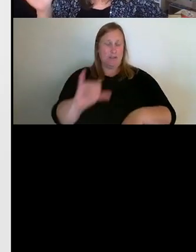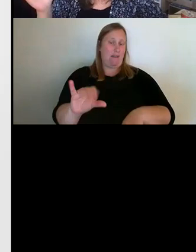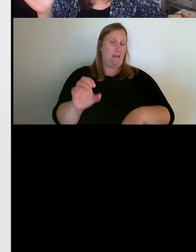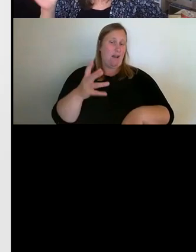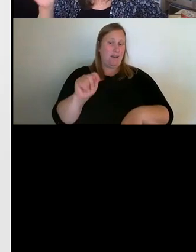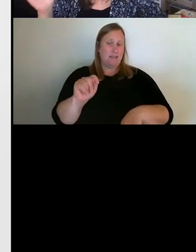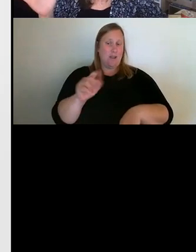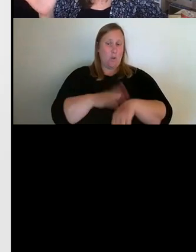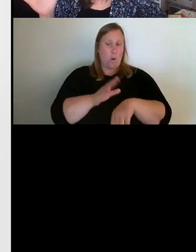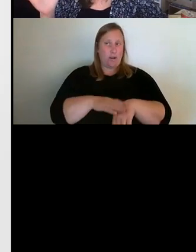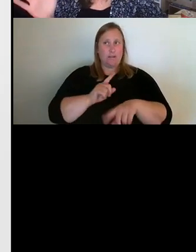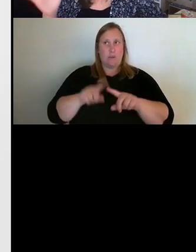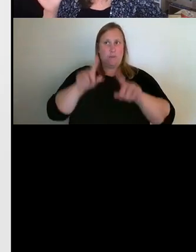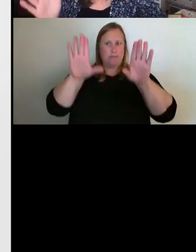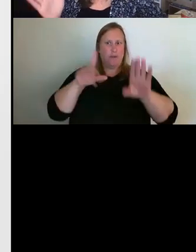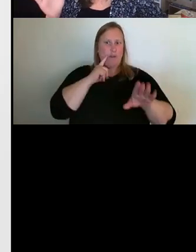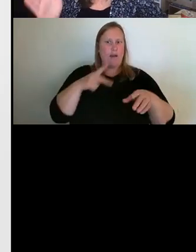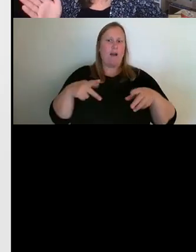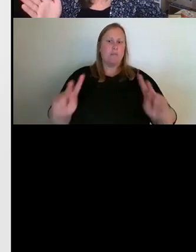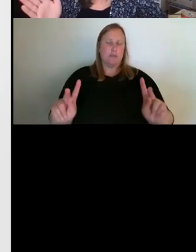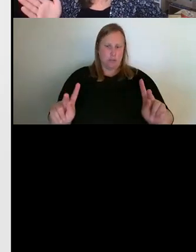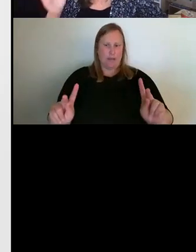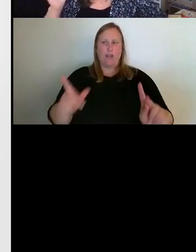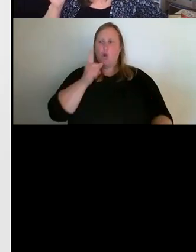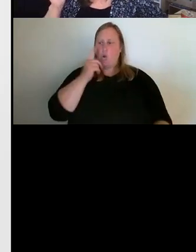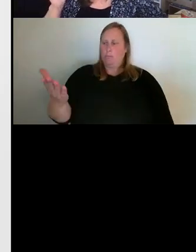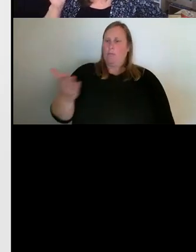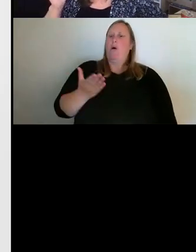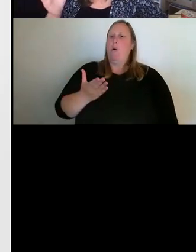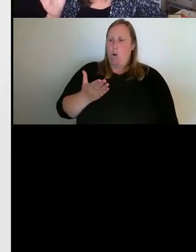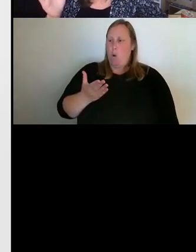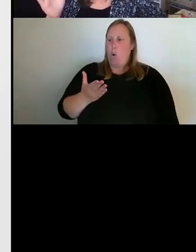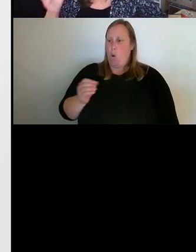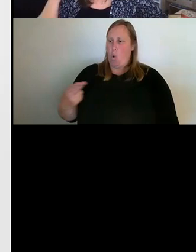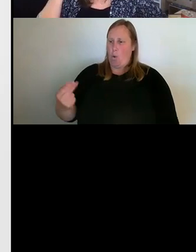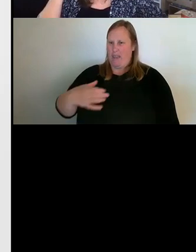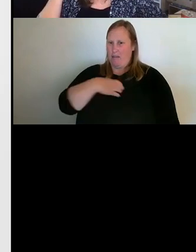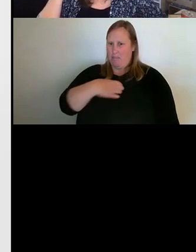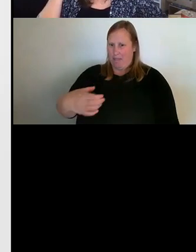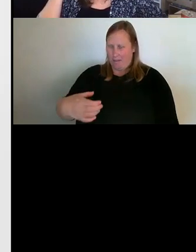for the opportunity for the person who brought it to my attention and for the fact that I didn't